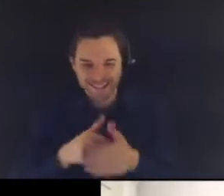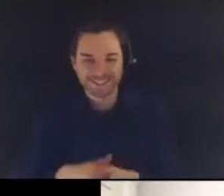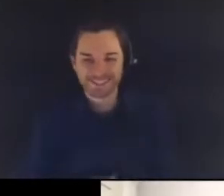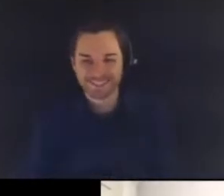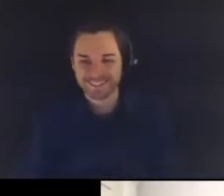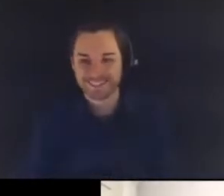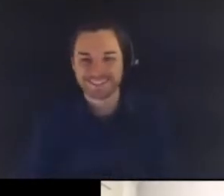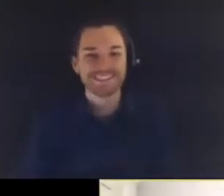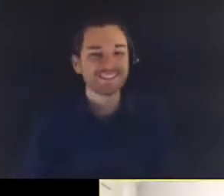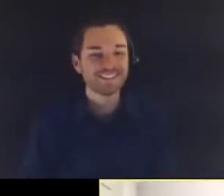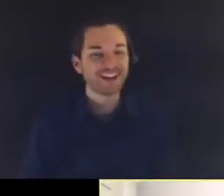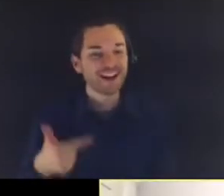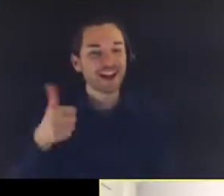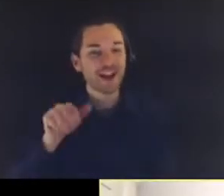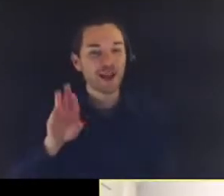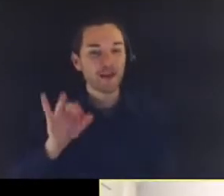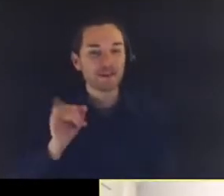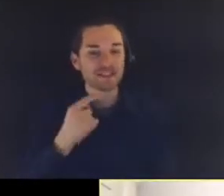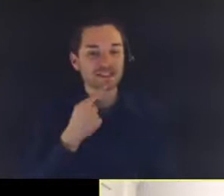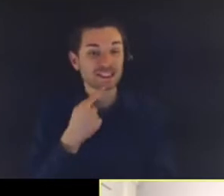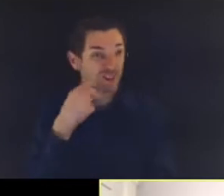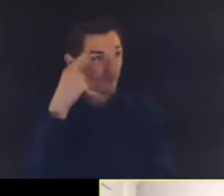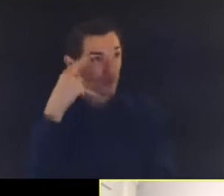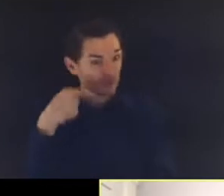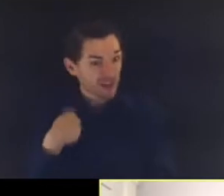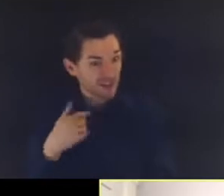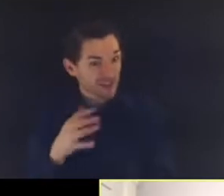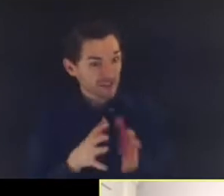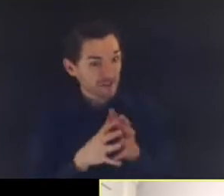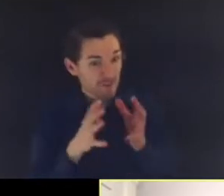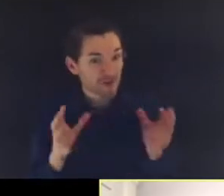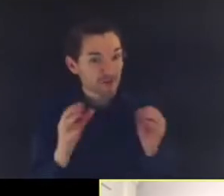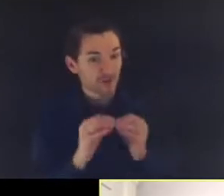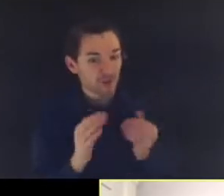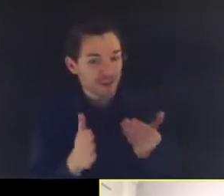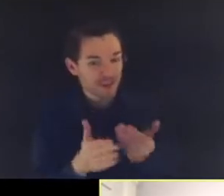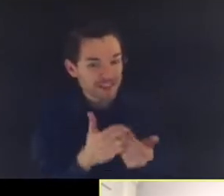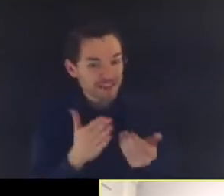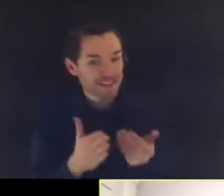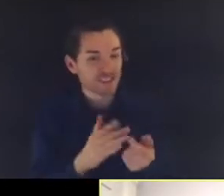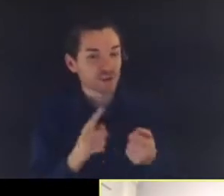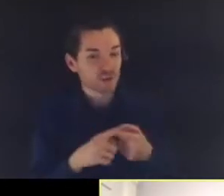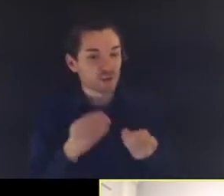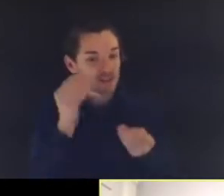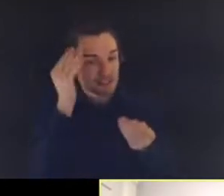For me, it s been much easier to publicly disclose that it has been to deal with the